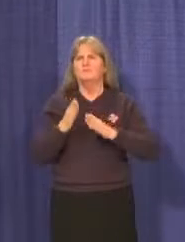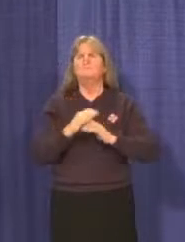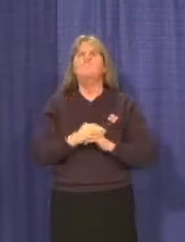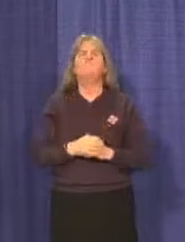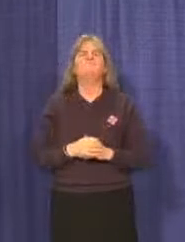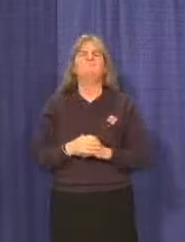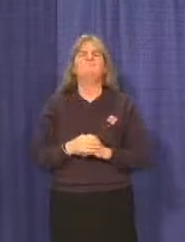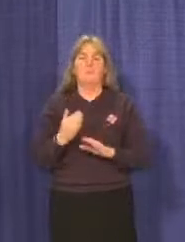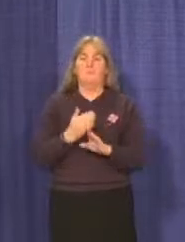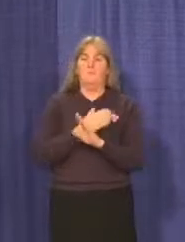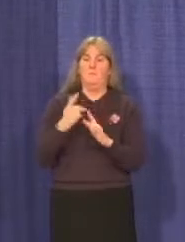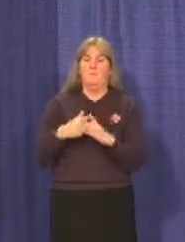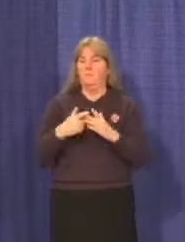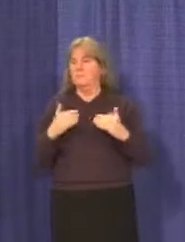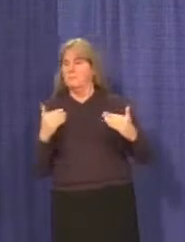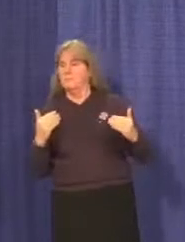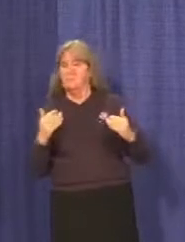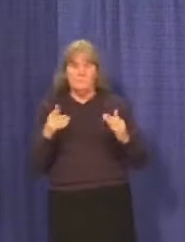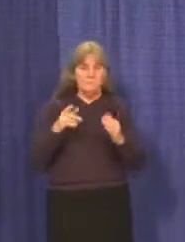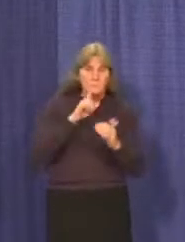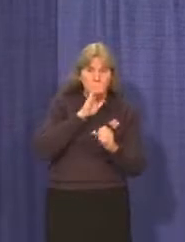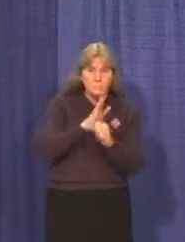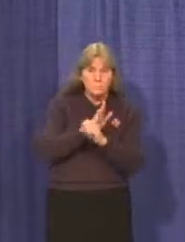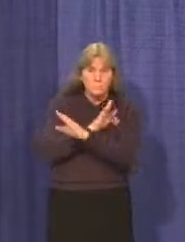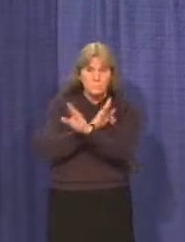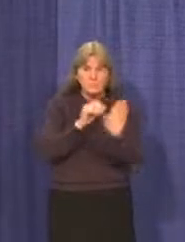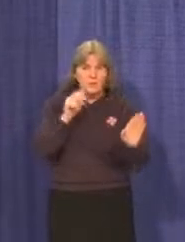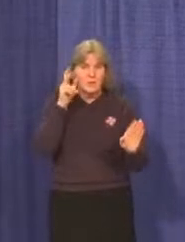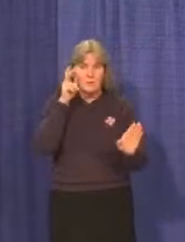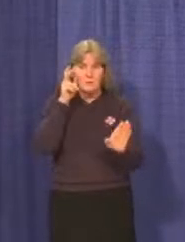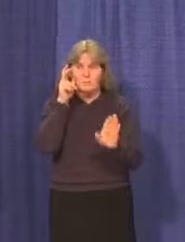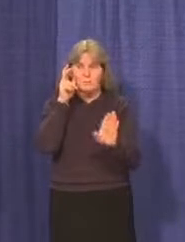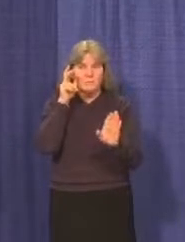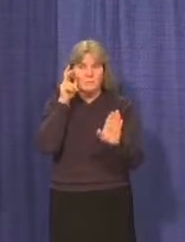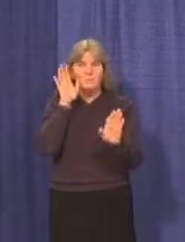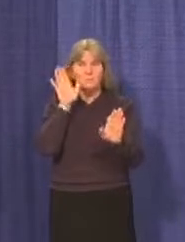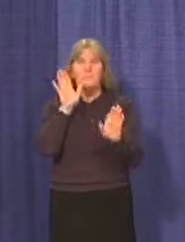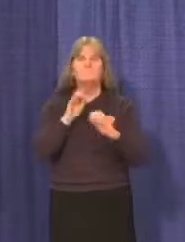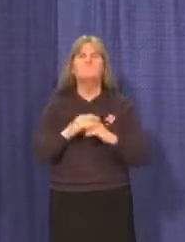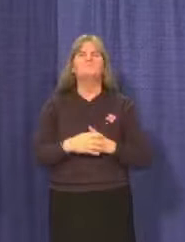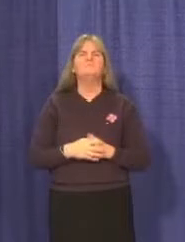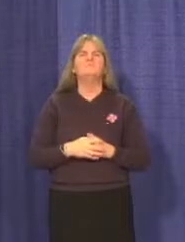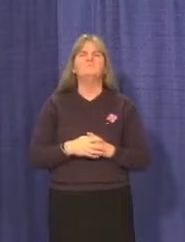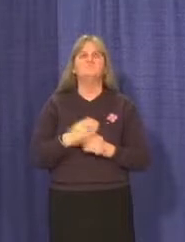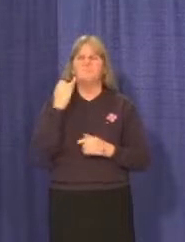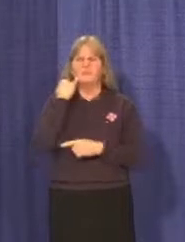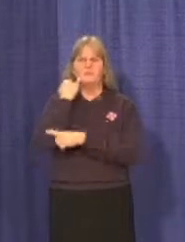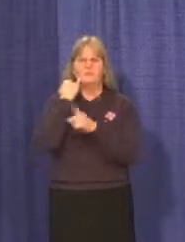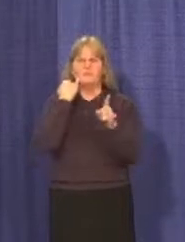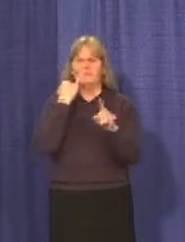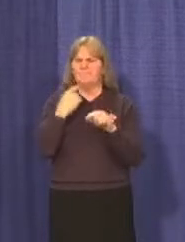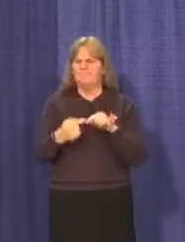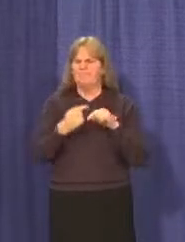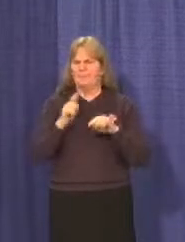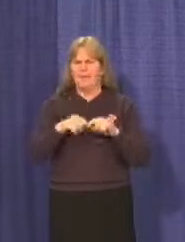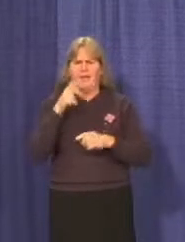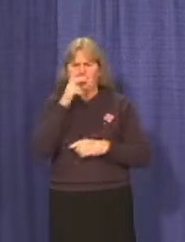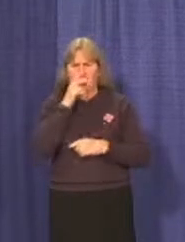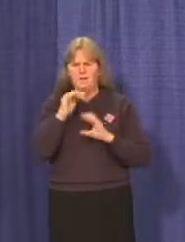will each have two questions. Before we begin with our speakers I would like to verify that everyone can hear us? If any reporters are having a